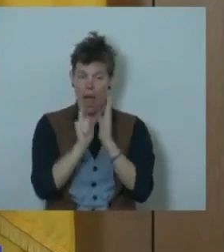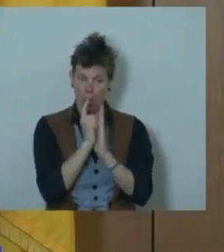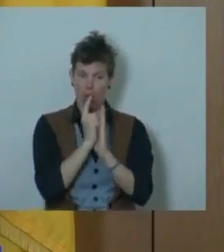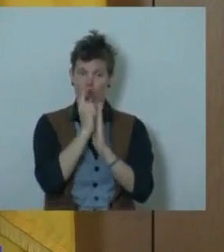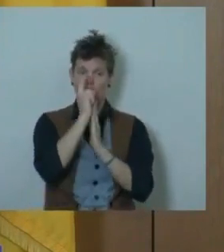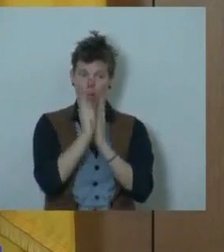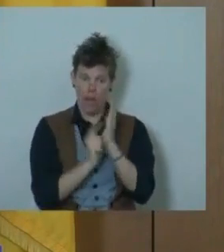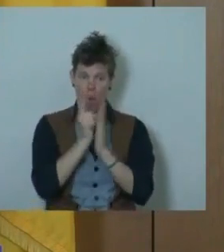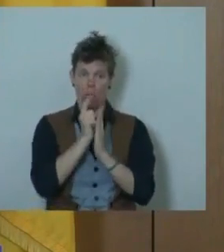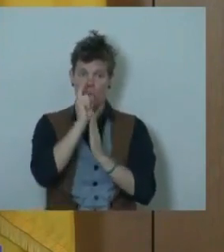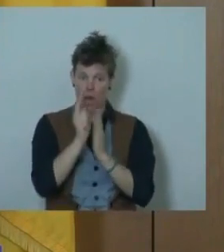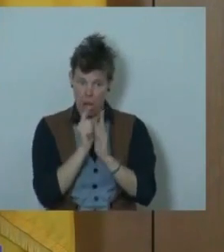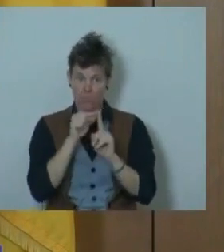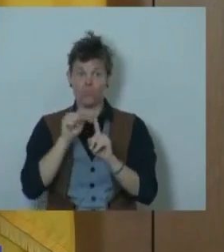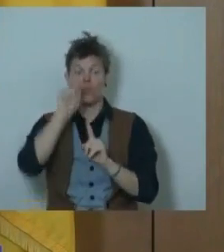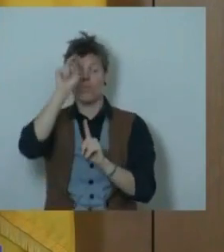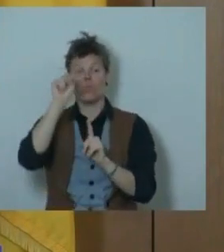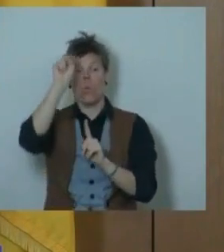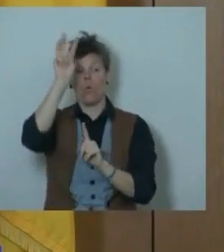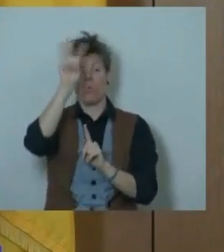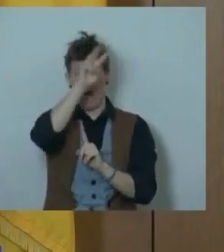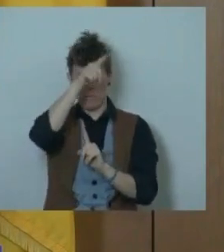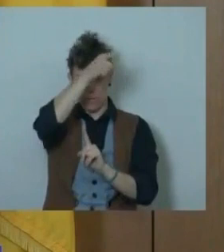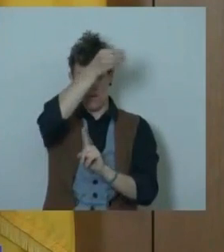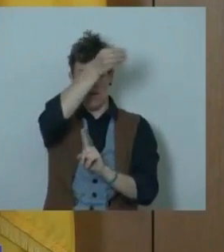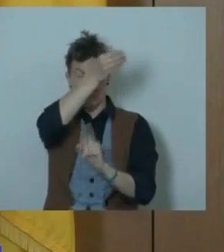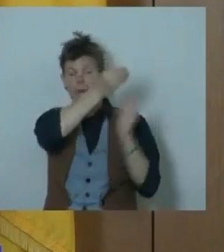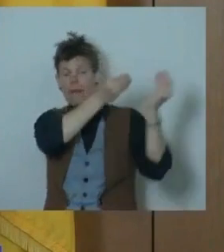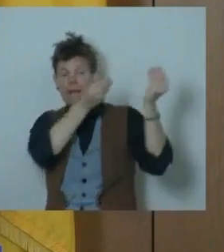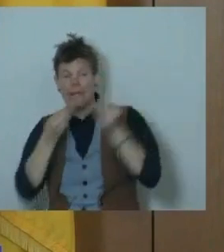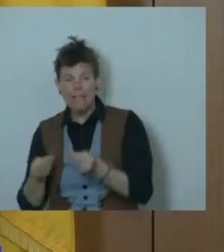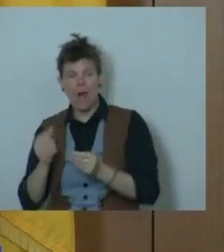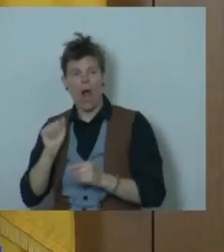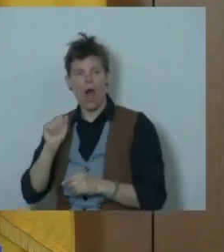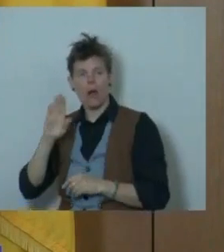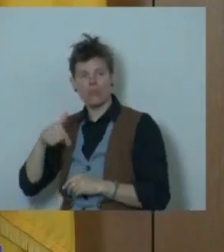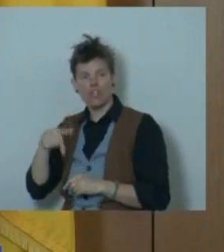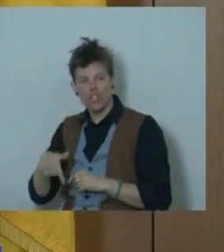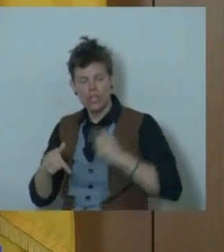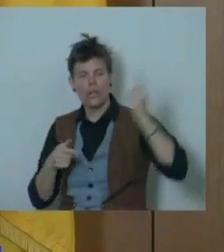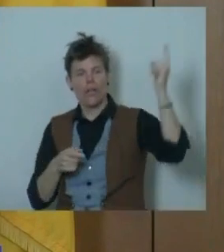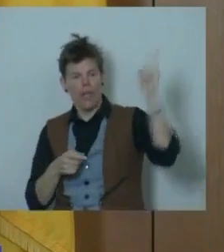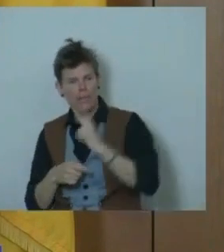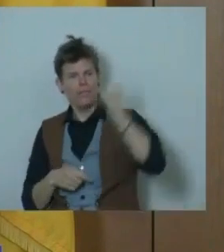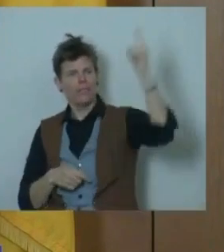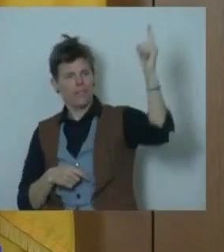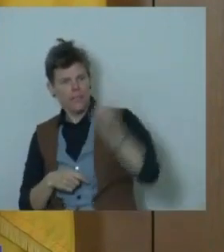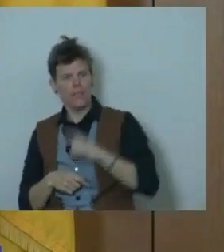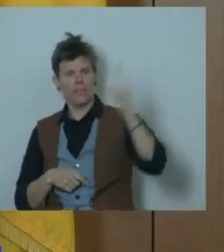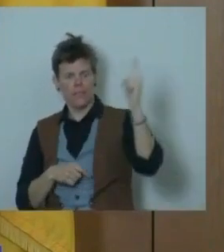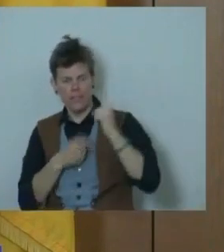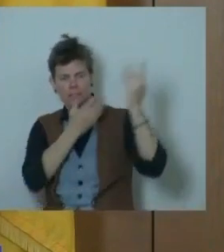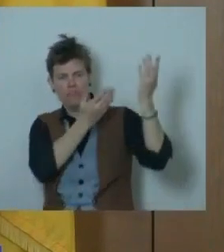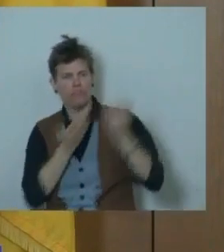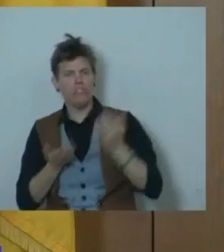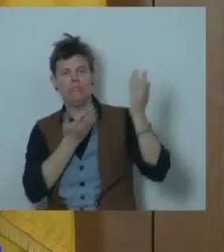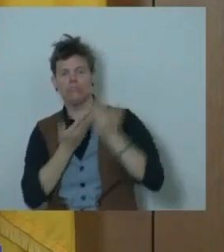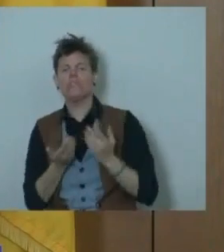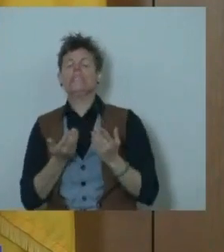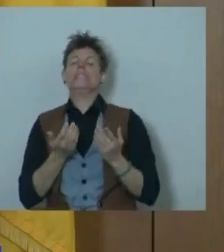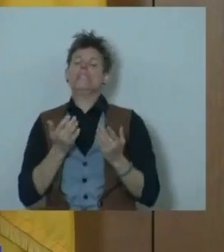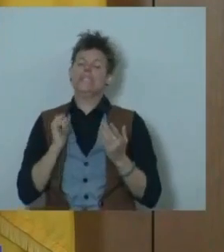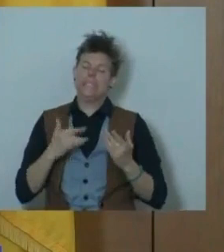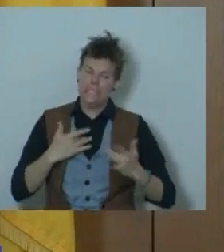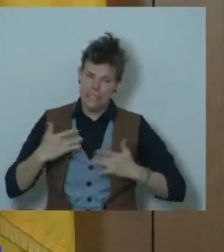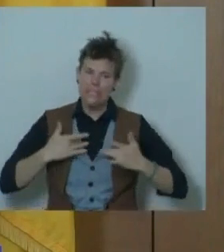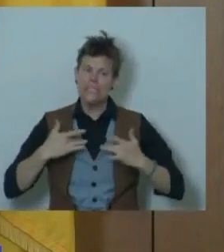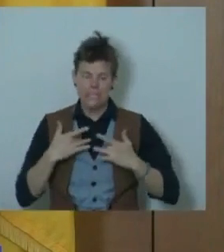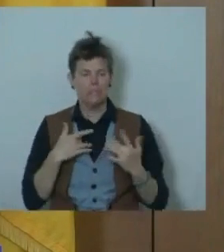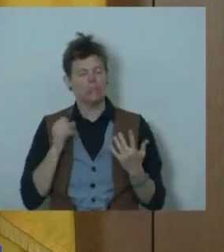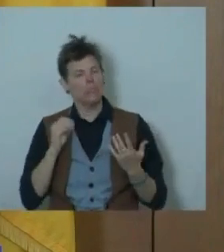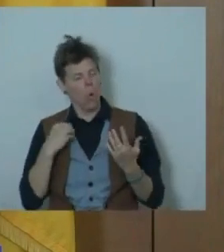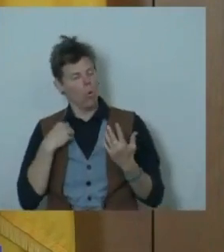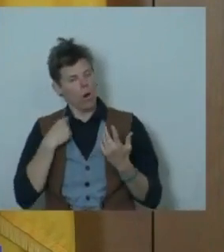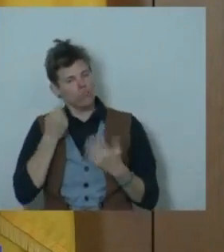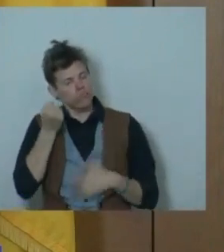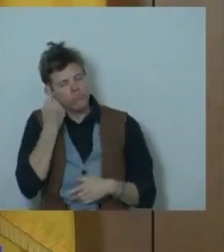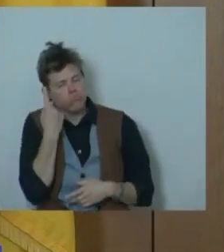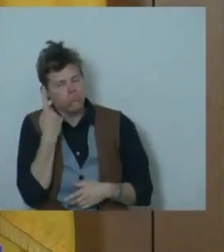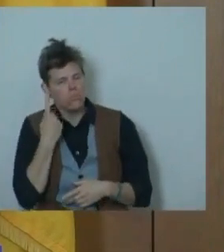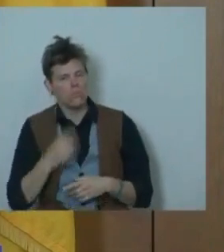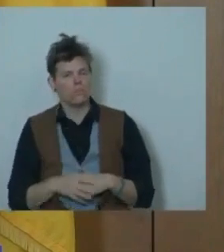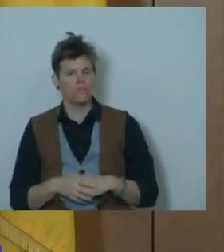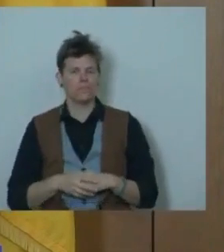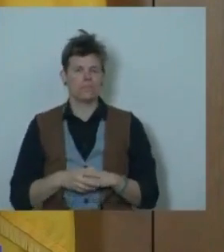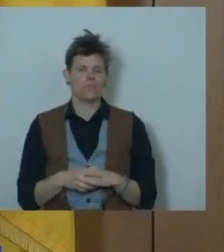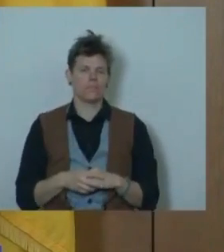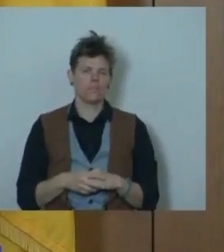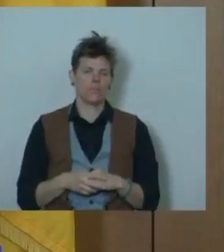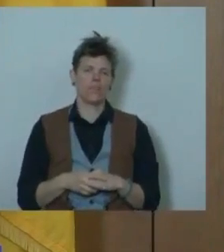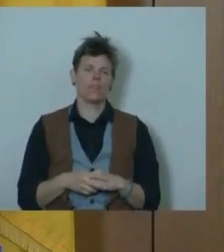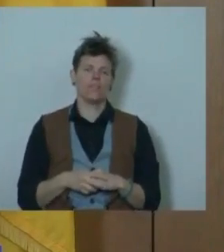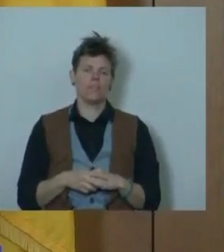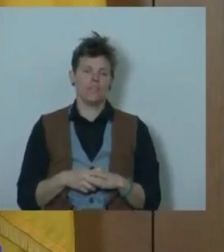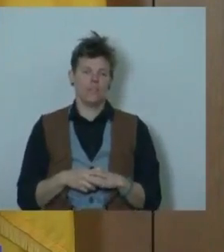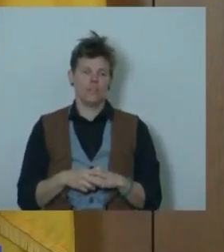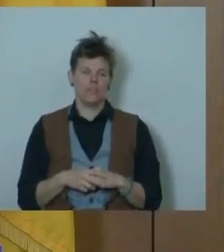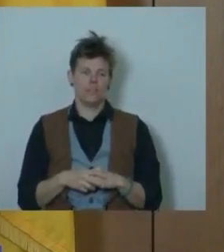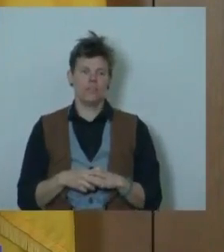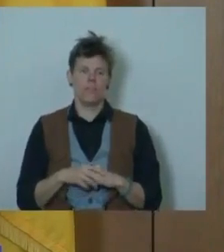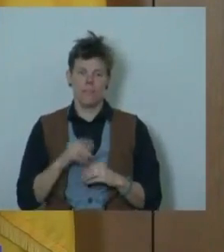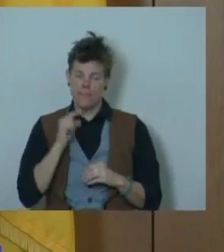IT’S A DATA POINT FROM A DAY AGO OR SO WHERE ONE PATIENT EVERY HOUR WAS BEING TRANSPORTED FROM THE NORTHWEST REGION TO HEALTH CARE PROVIDER IN ALBUQUERQUE.